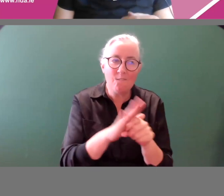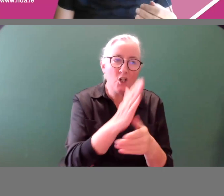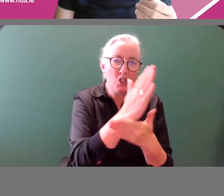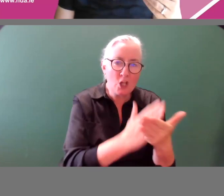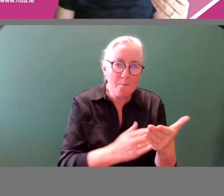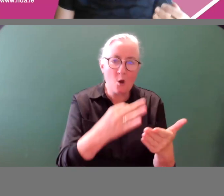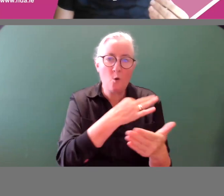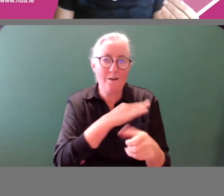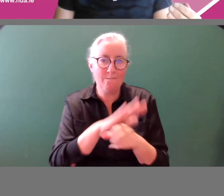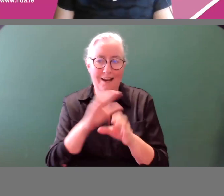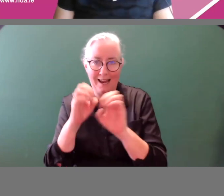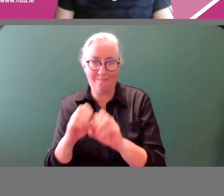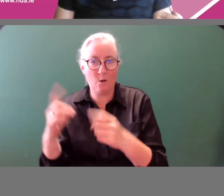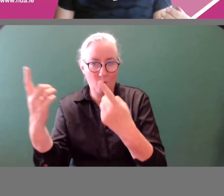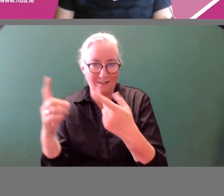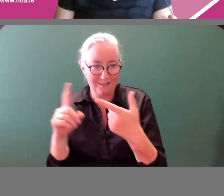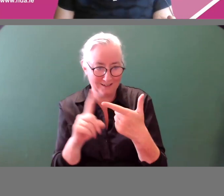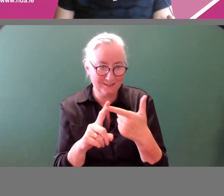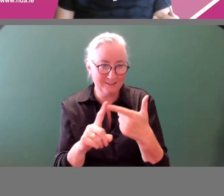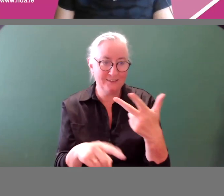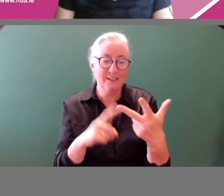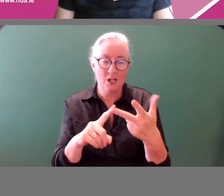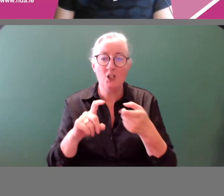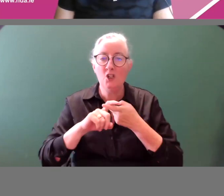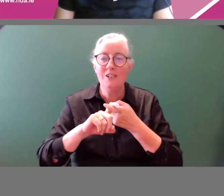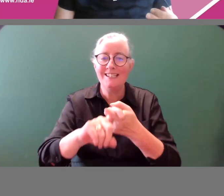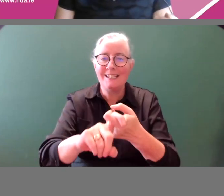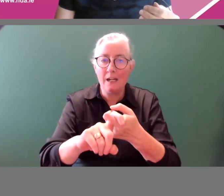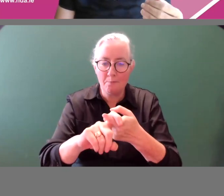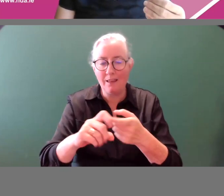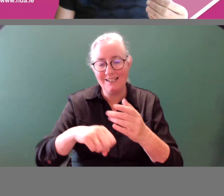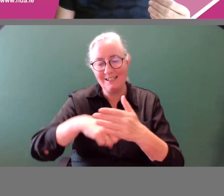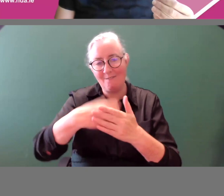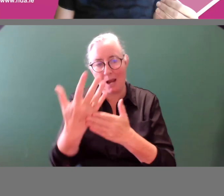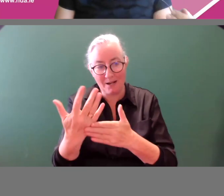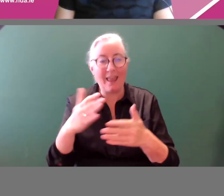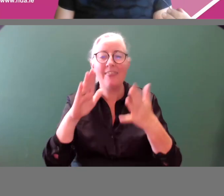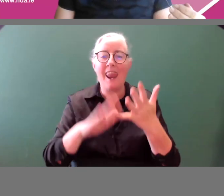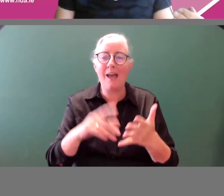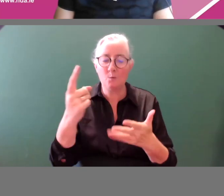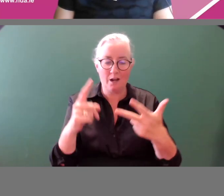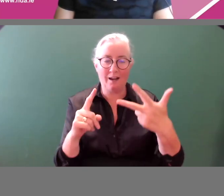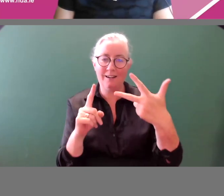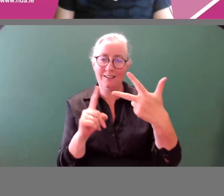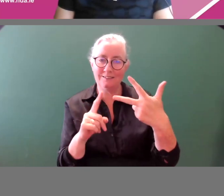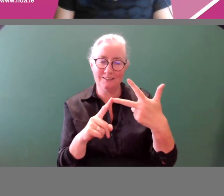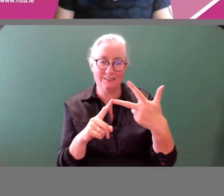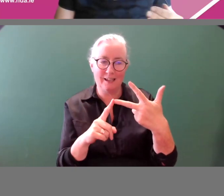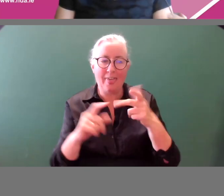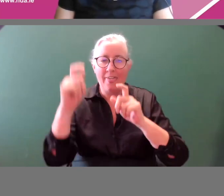and the issue of sustainable development.And the last one is around thinking about extending the